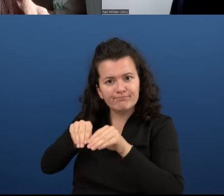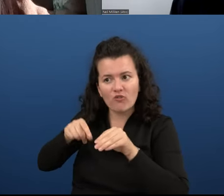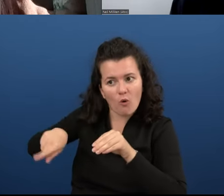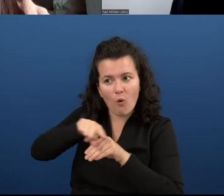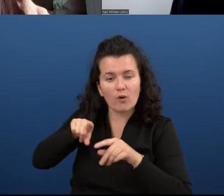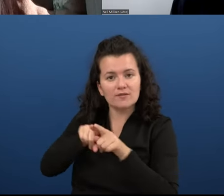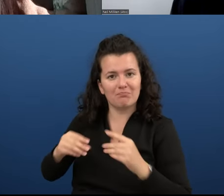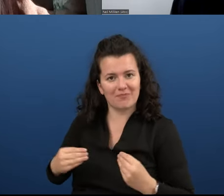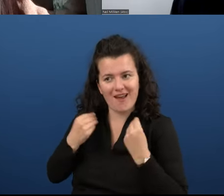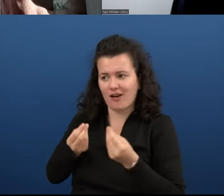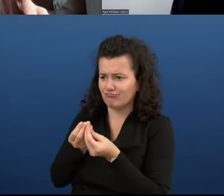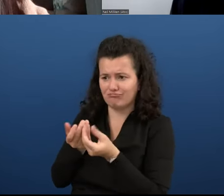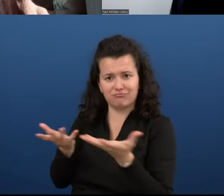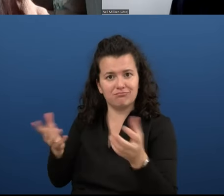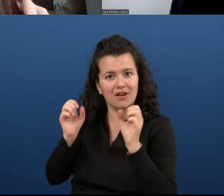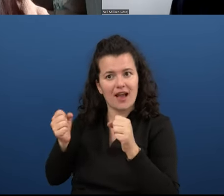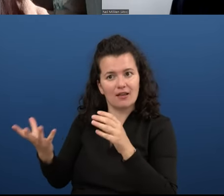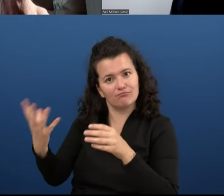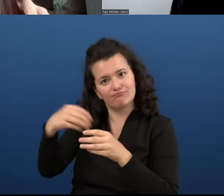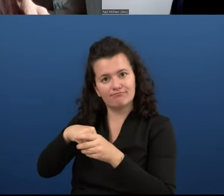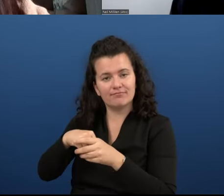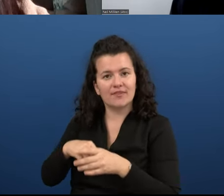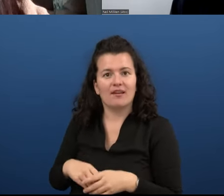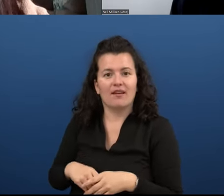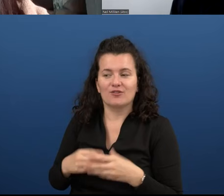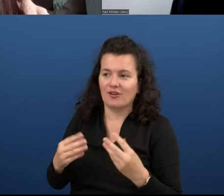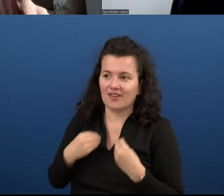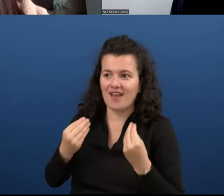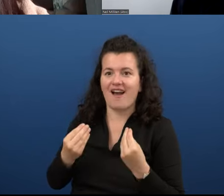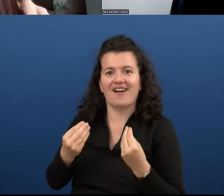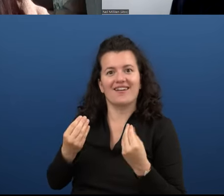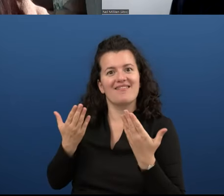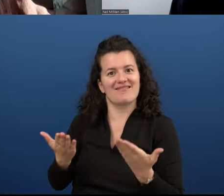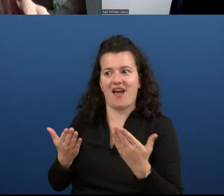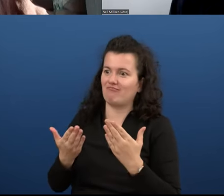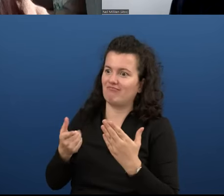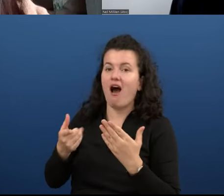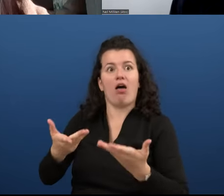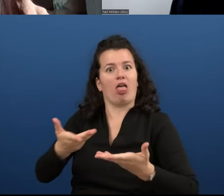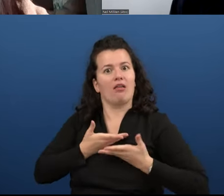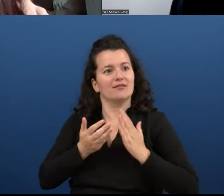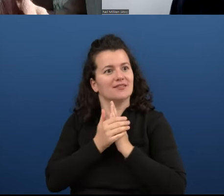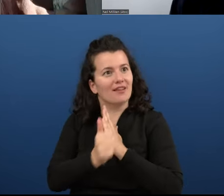skills to be part of the digital transformation, both globally, and in the African